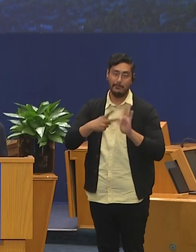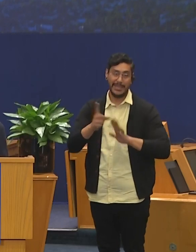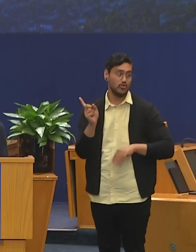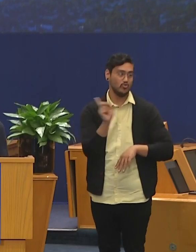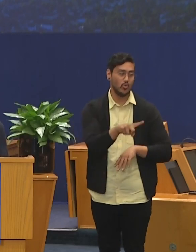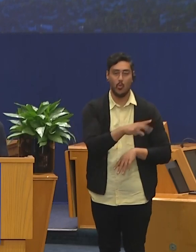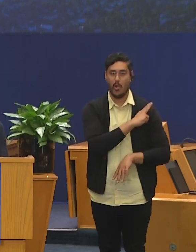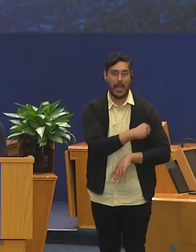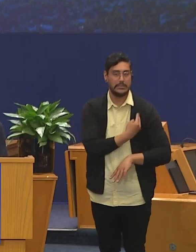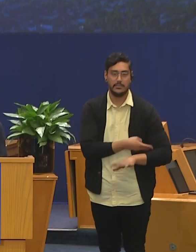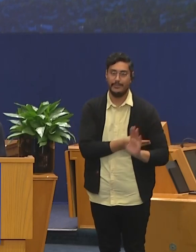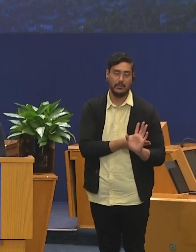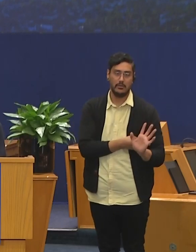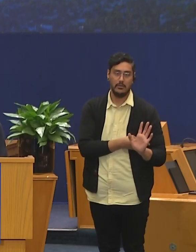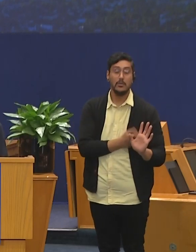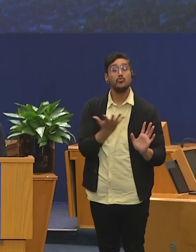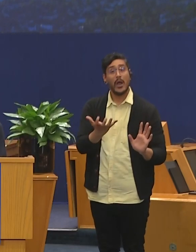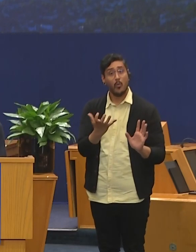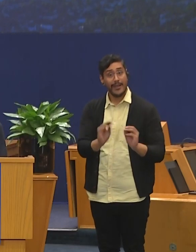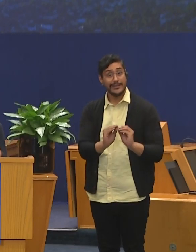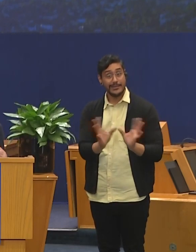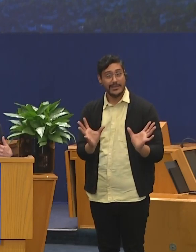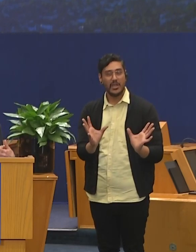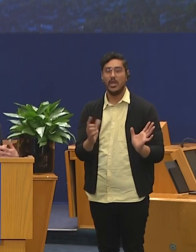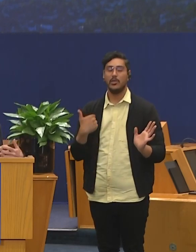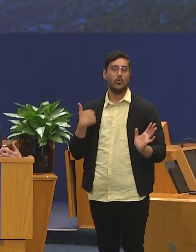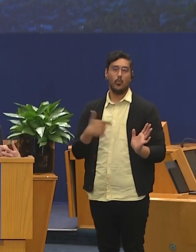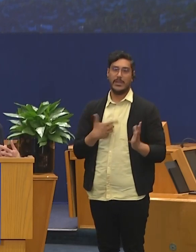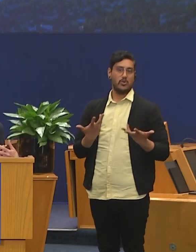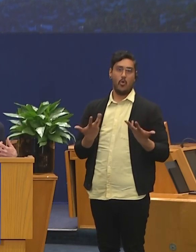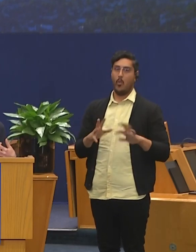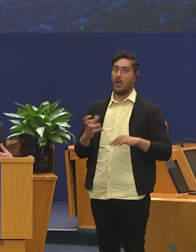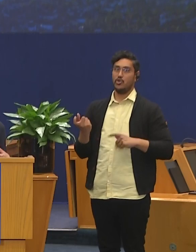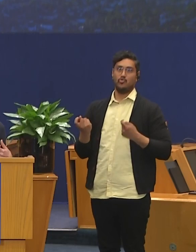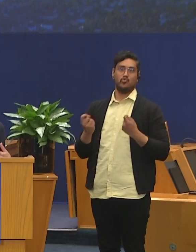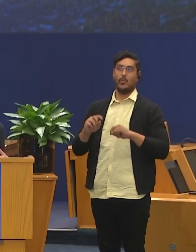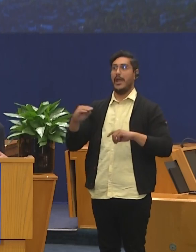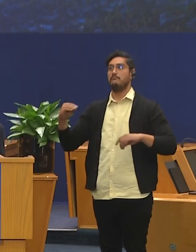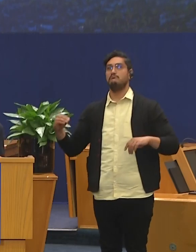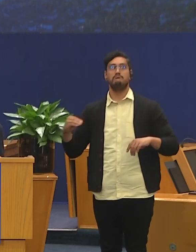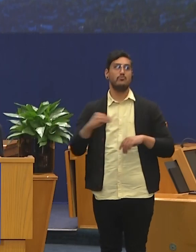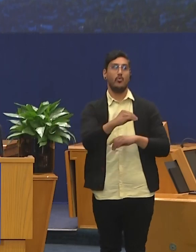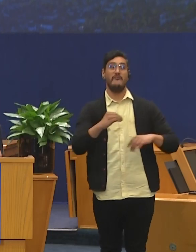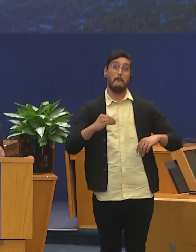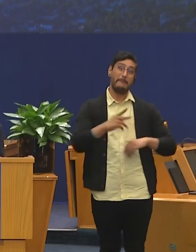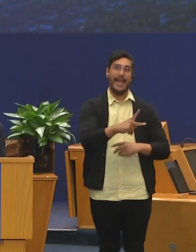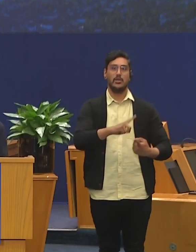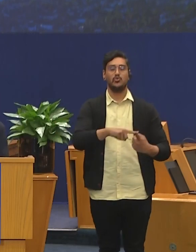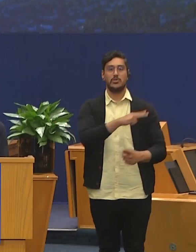TAKE UP OUR HOSPITAL BEDS. SO I WANT TO BE CLEAR THAT WE WOULD NEVER TRY TO MOVE PEOPLE